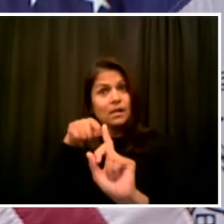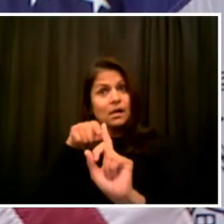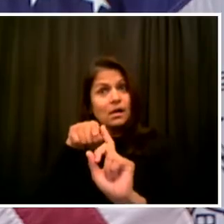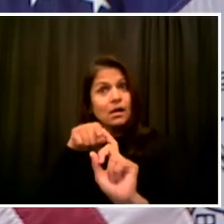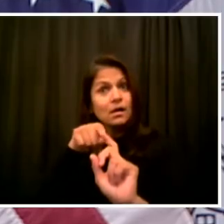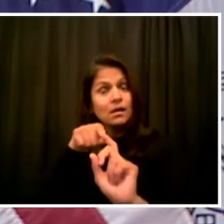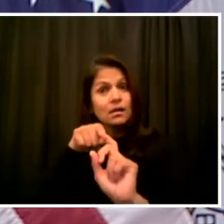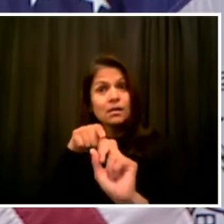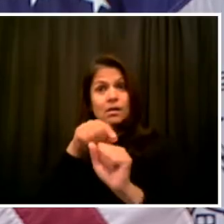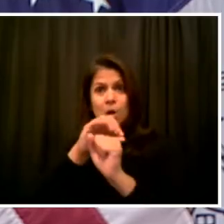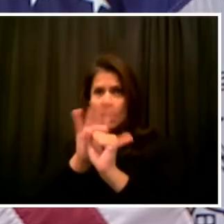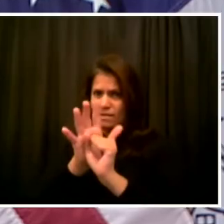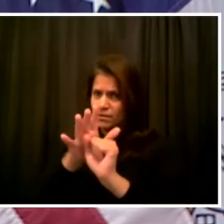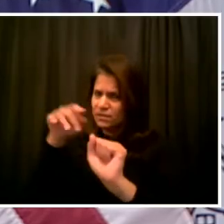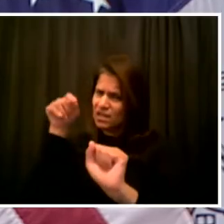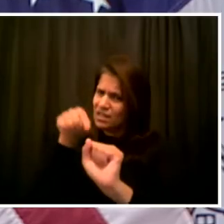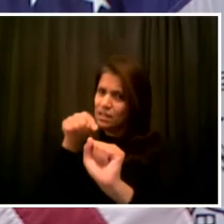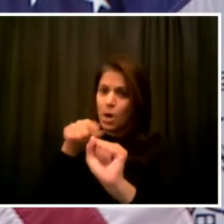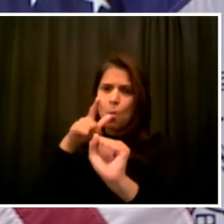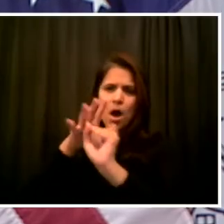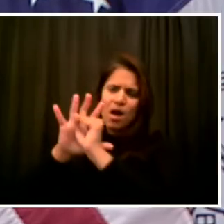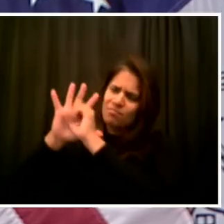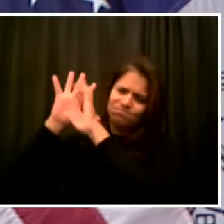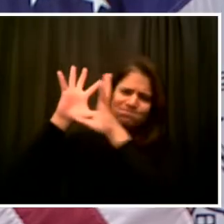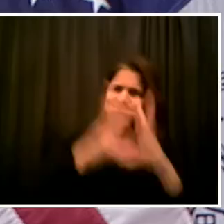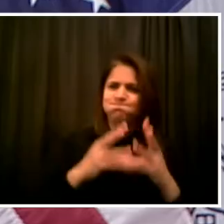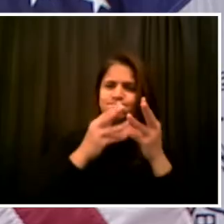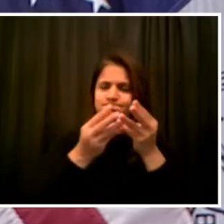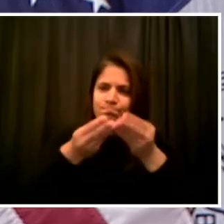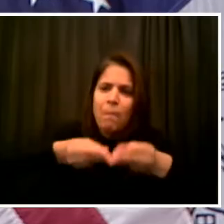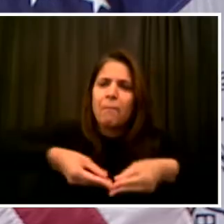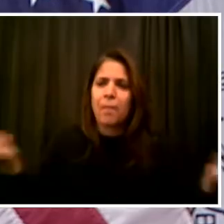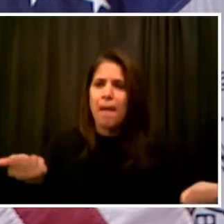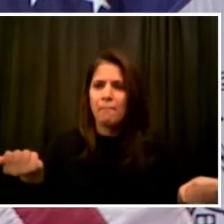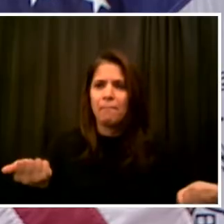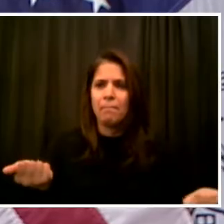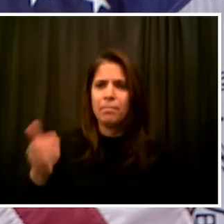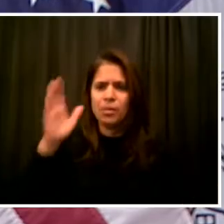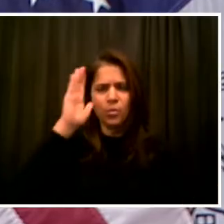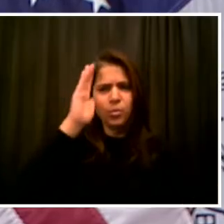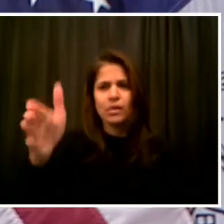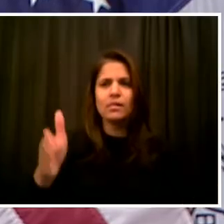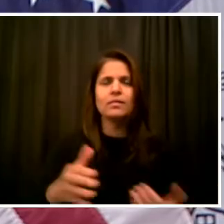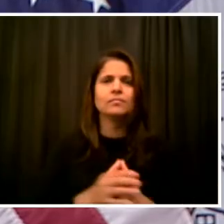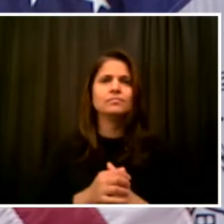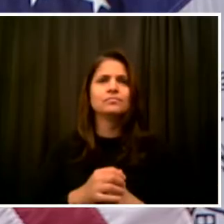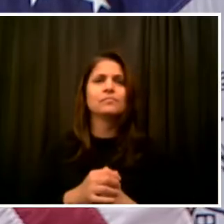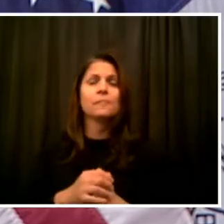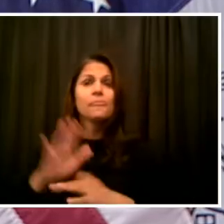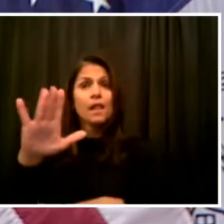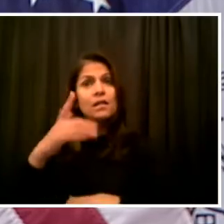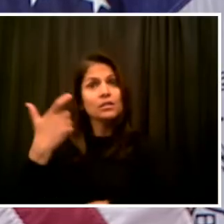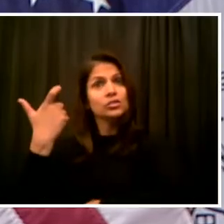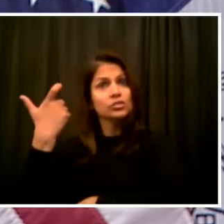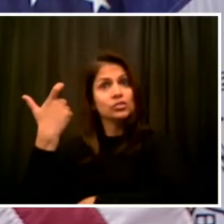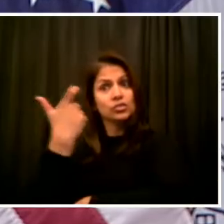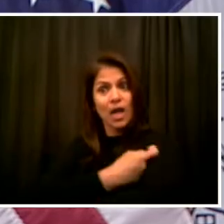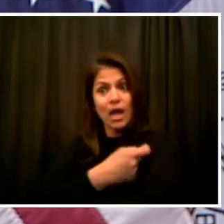OTHER CRISIS HAD AN END POINT. THIS WILL TOO. HISTORY TELLS US THAT. IN FACT, IN THIS CASE, 'RWEEOT N INGOG TO HAVE A